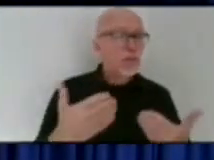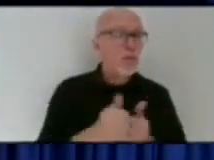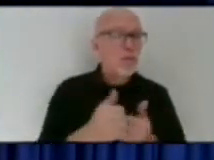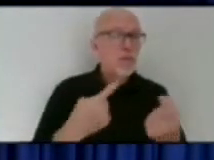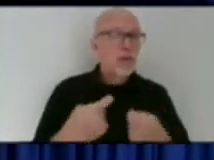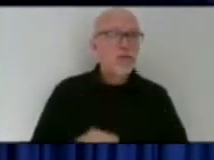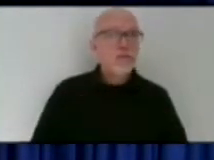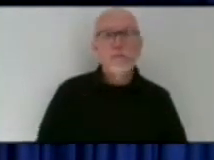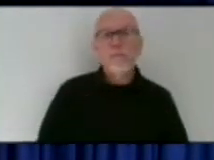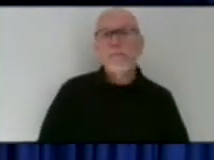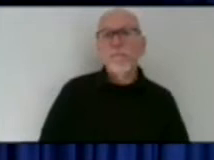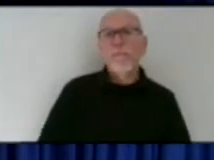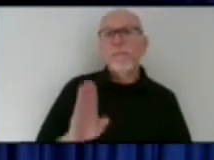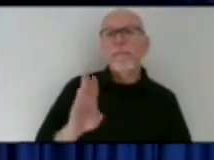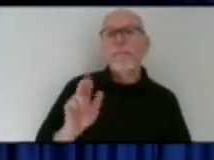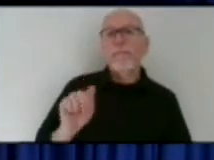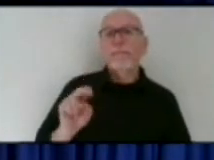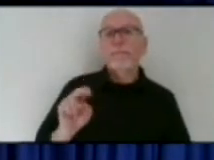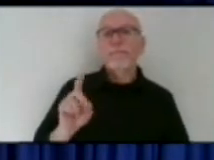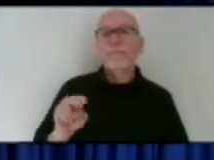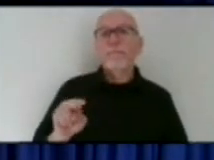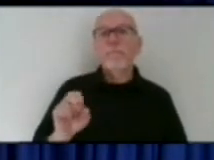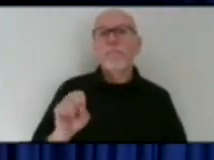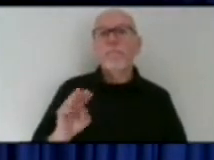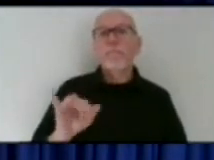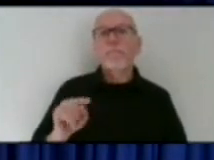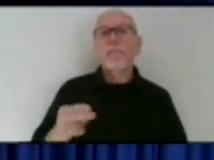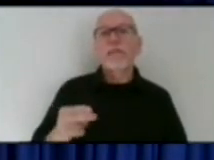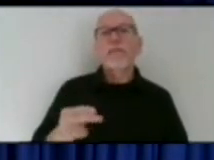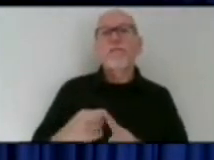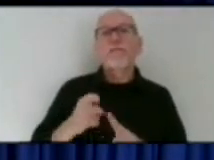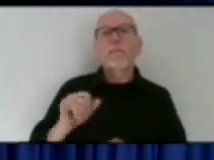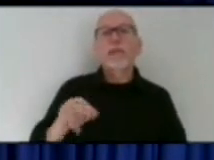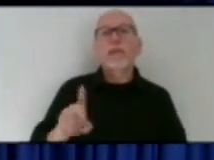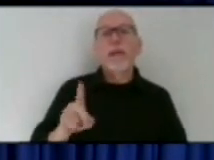Brandon Smith, Indiana Public Broadcasting. Good afternoon, Brandon.